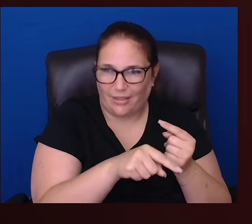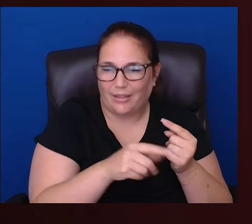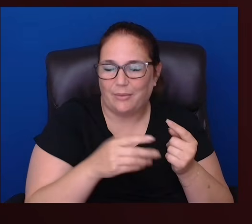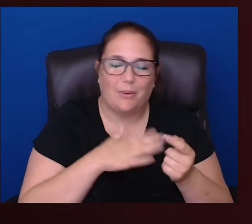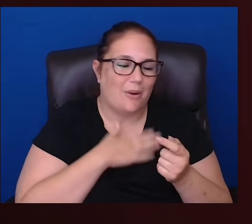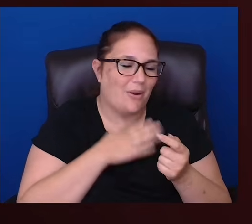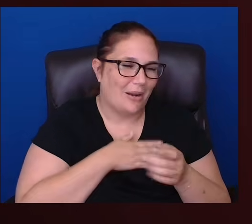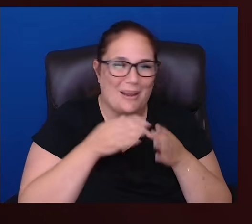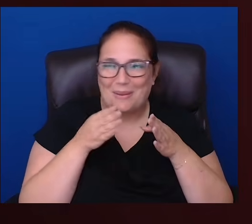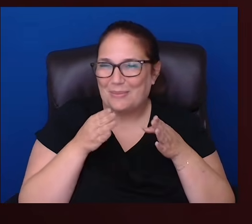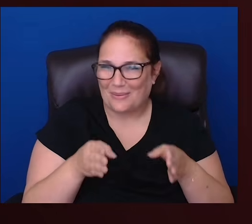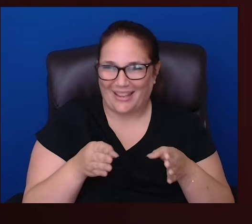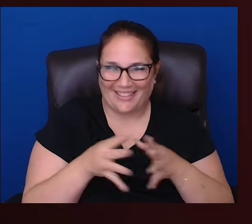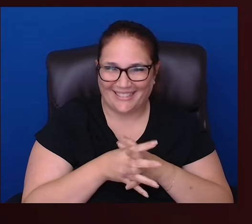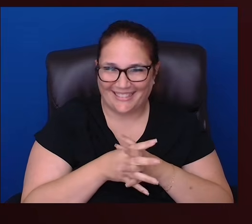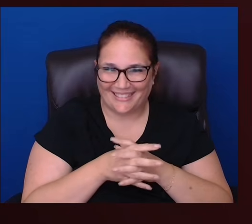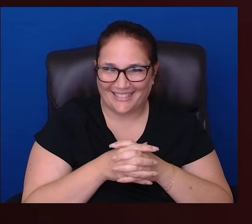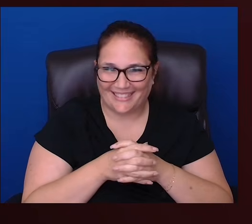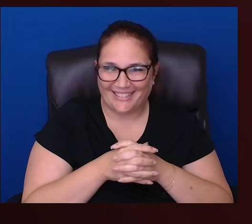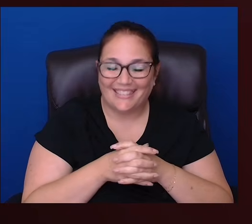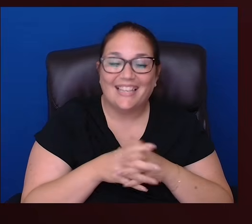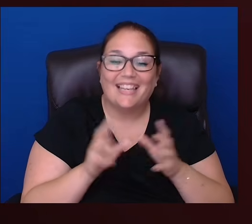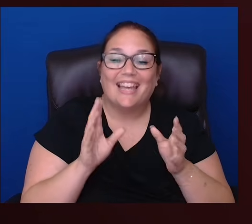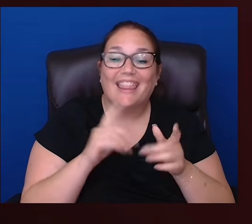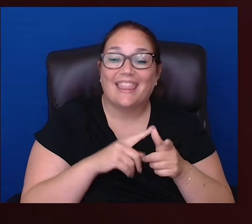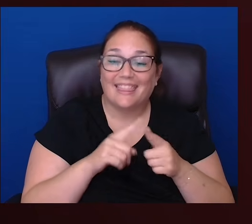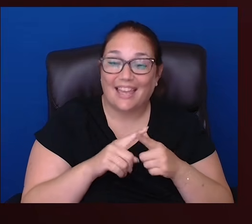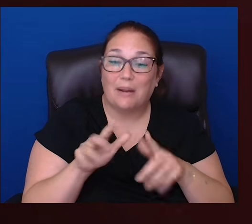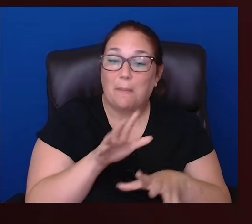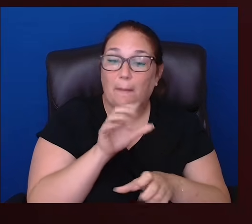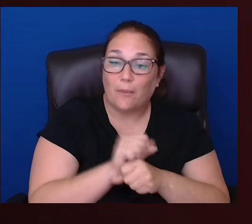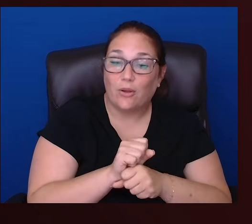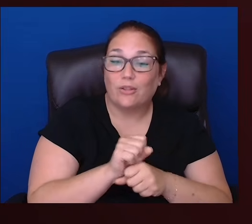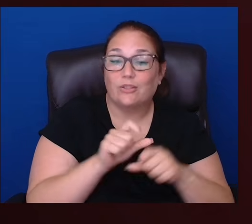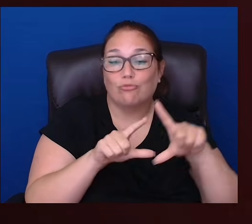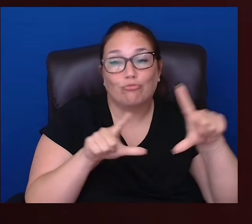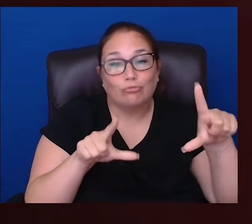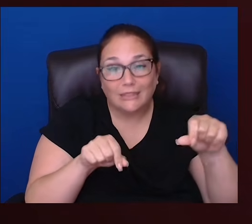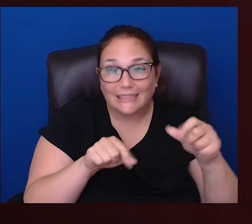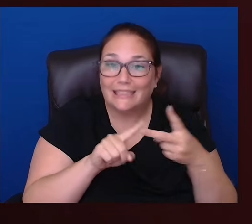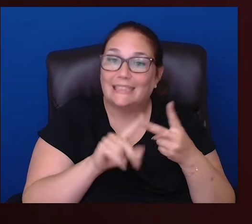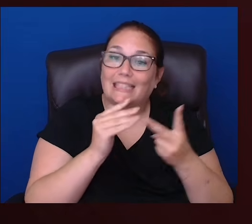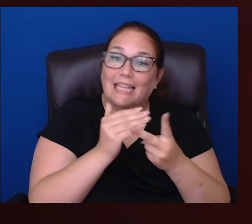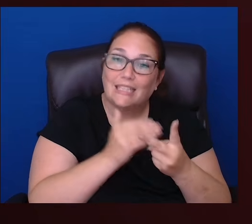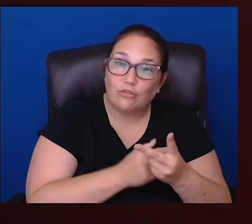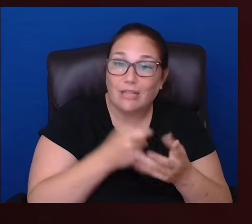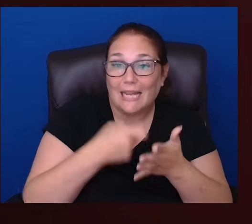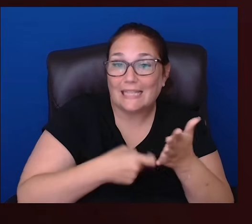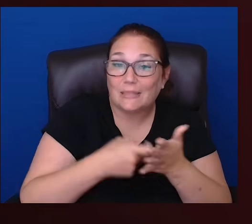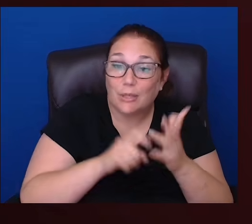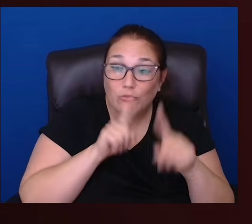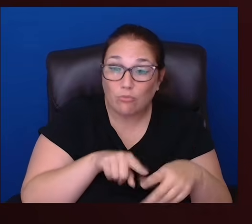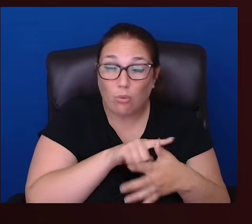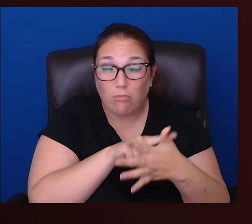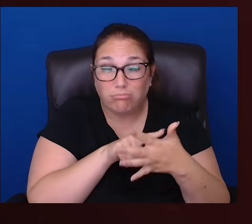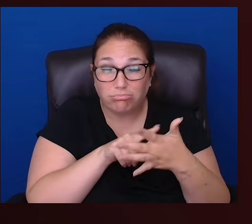A it books the itinerary, processes the receipts, creates the expense report and you can break that apart in the code.